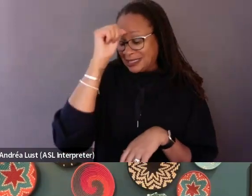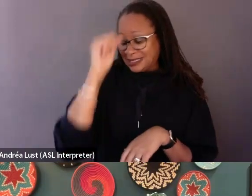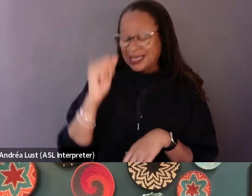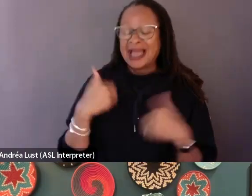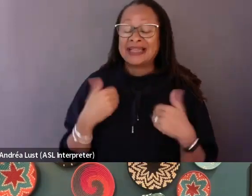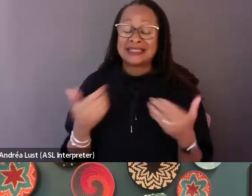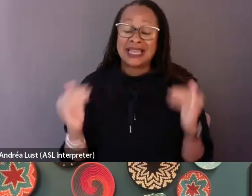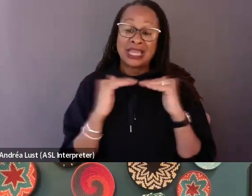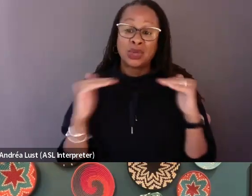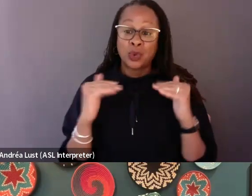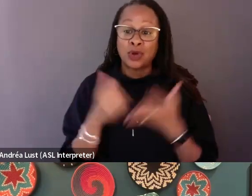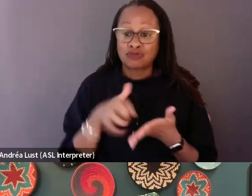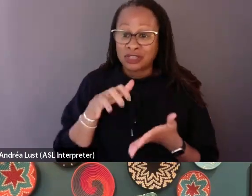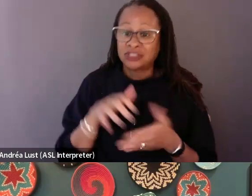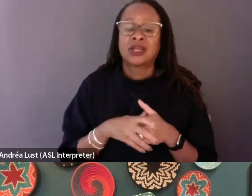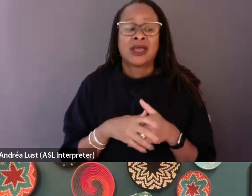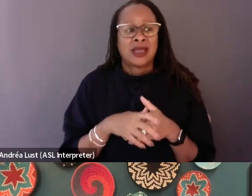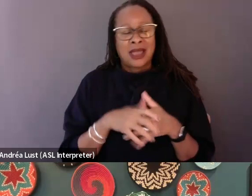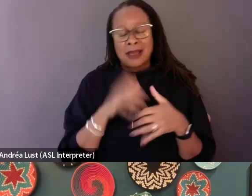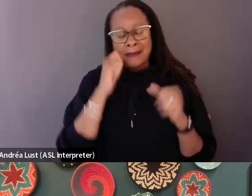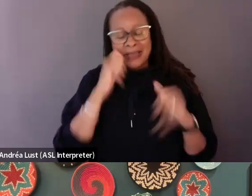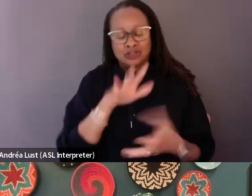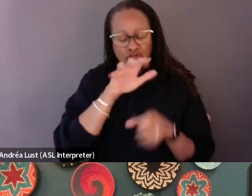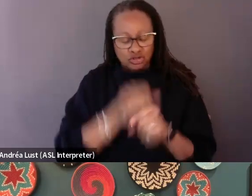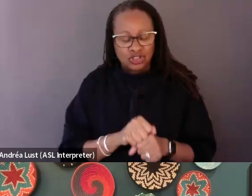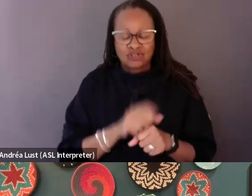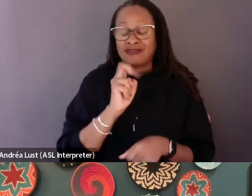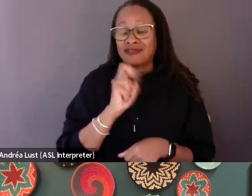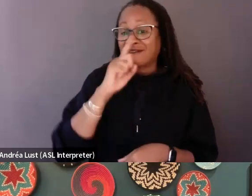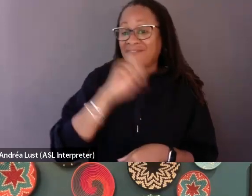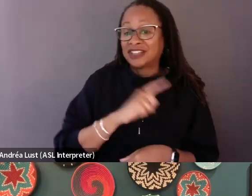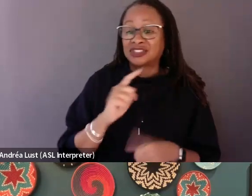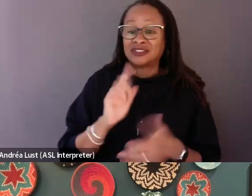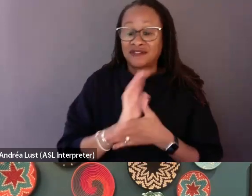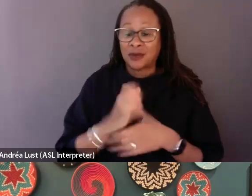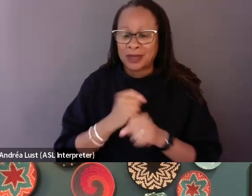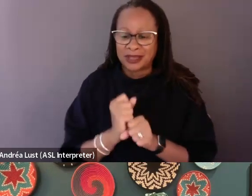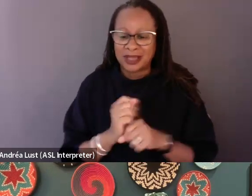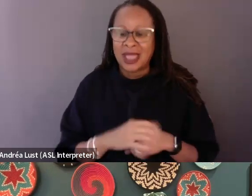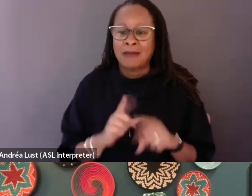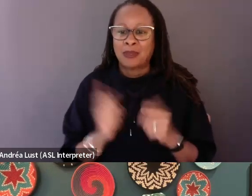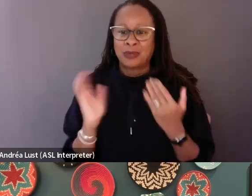amazing traditional non-fiction filmmaking. I think it's just we've been overshadowed by Bollywood,